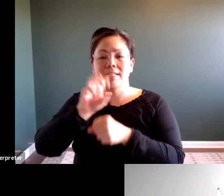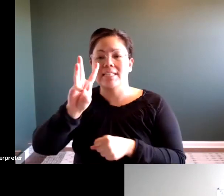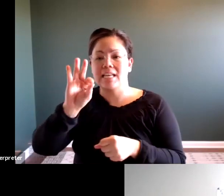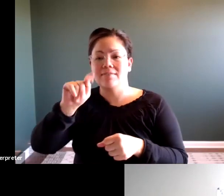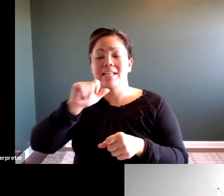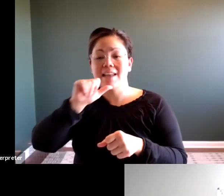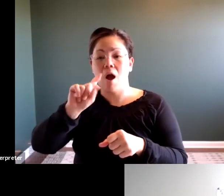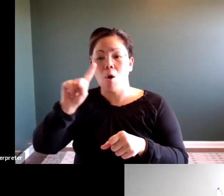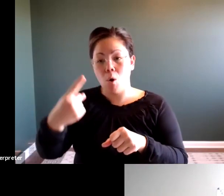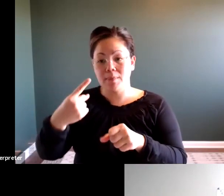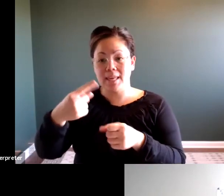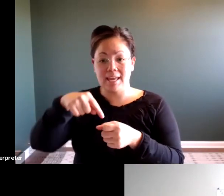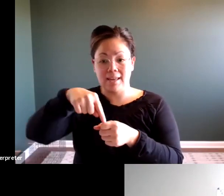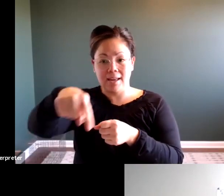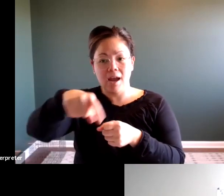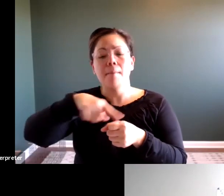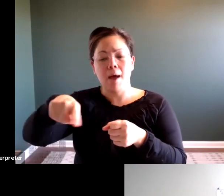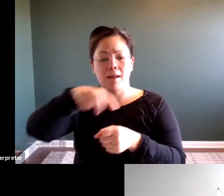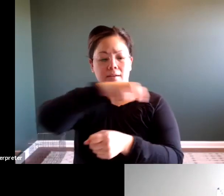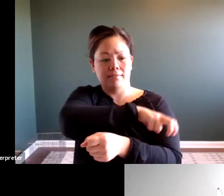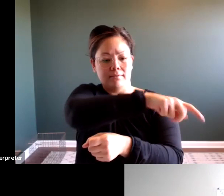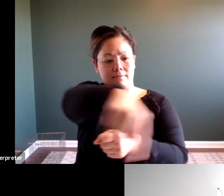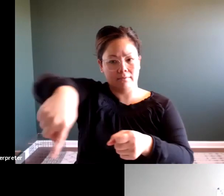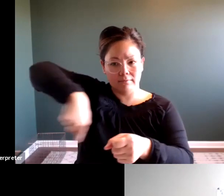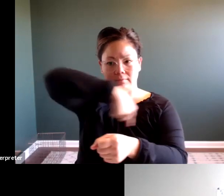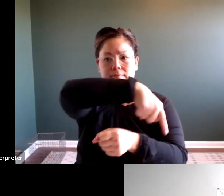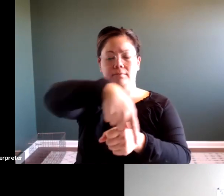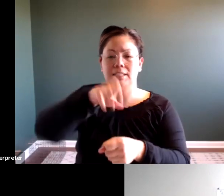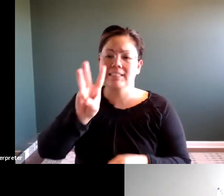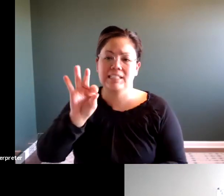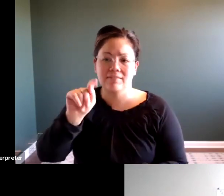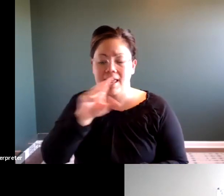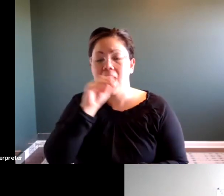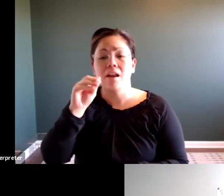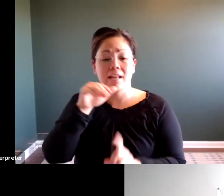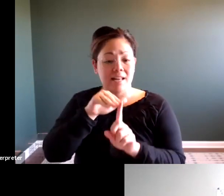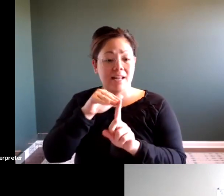and that, and then having requiring people to wear masks and reminding them that they, if they are not actively eating and drinking,